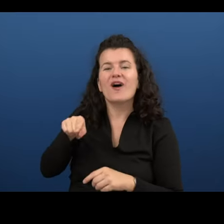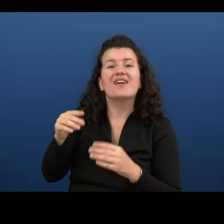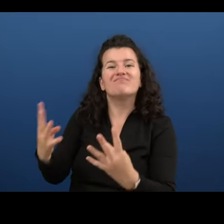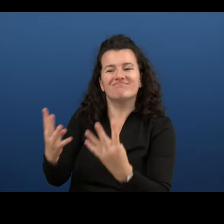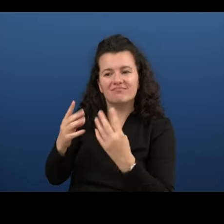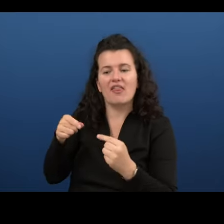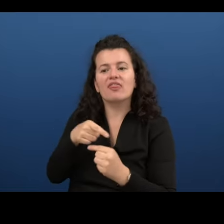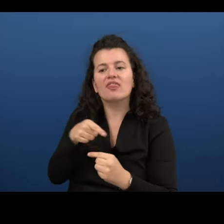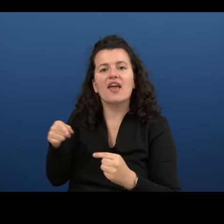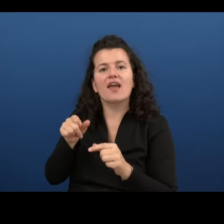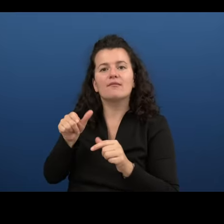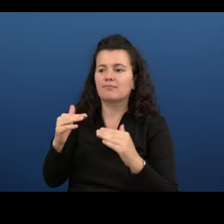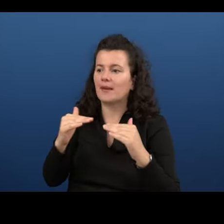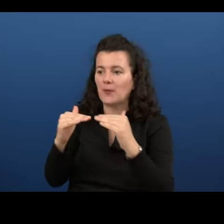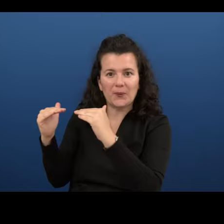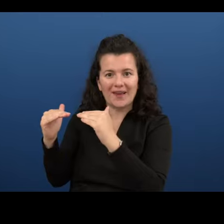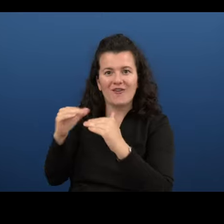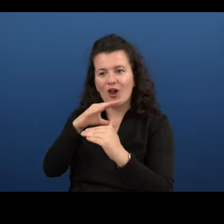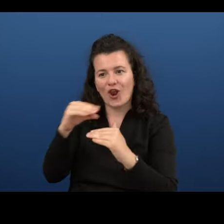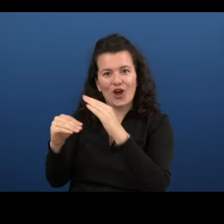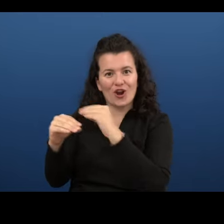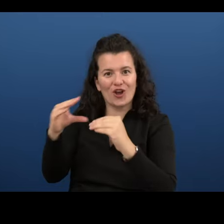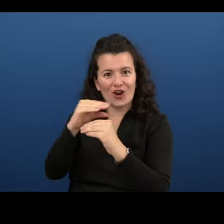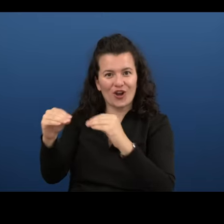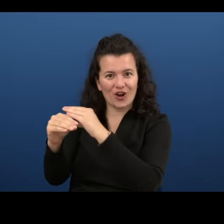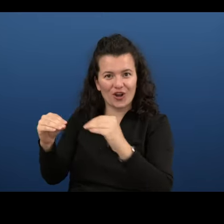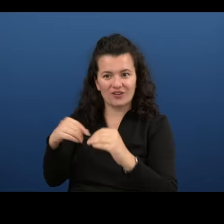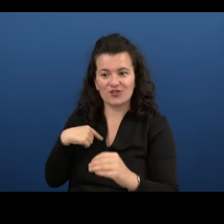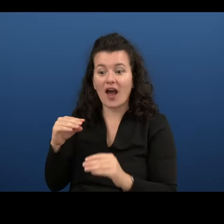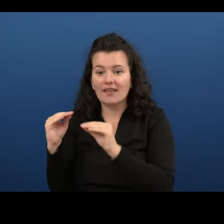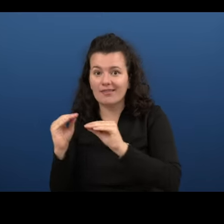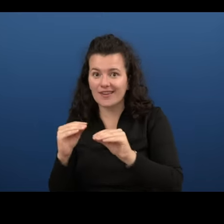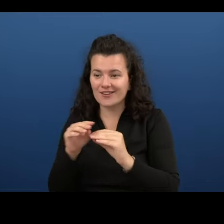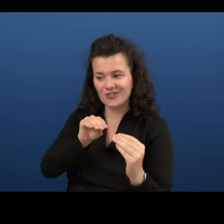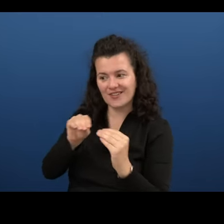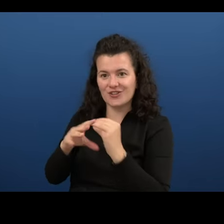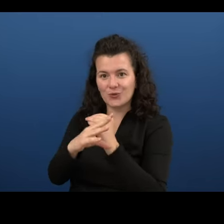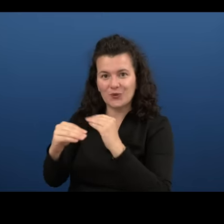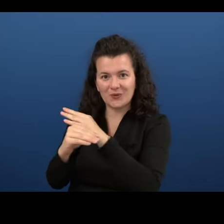where people teach each other digital skills 14:27:17 and they're immersed in a digital